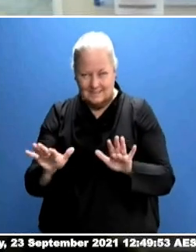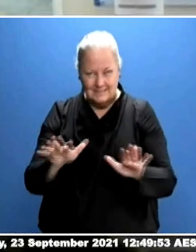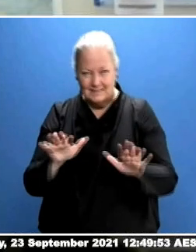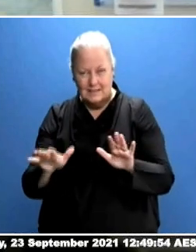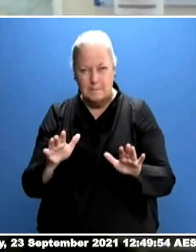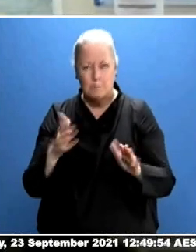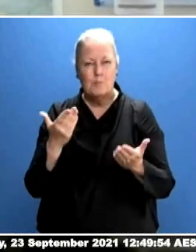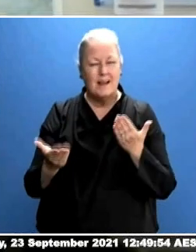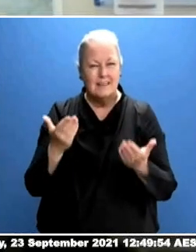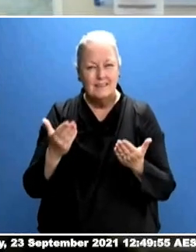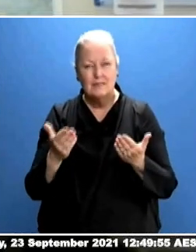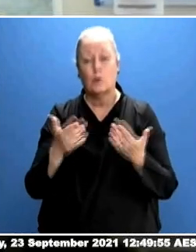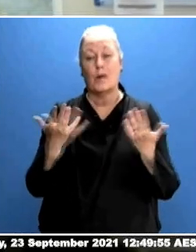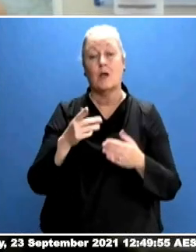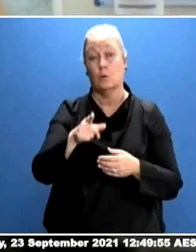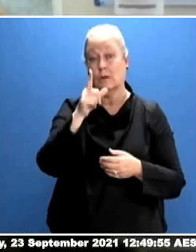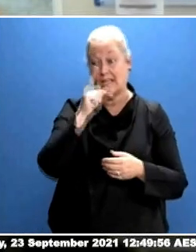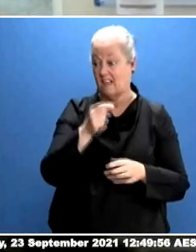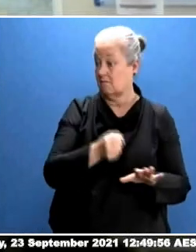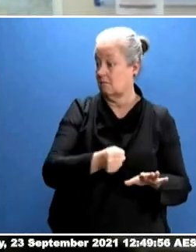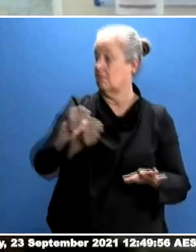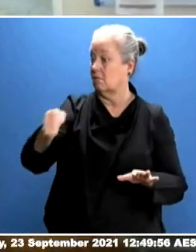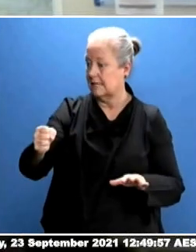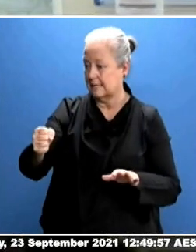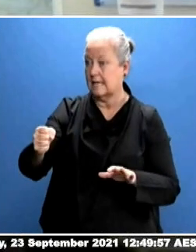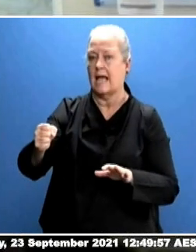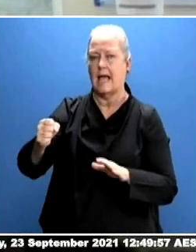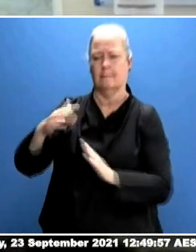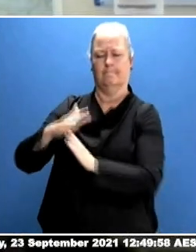it can be a circuit breaker, but also acknowledging the strengths of culture,